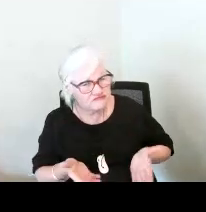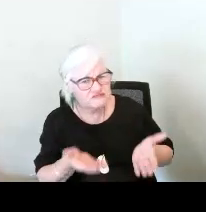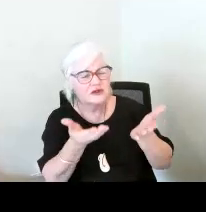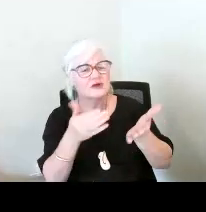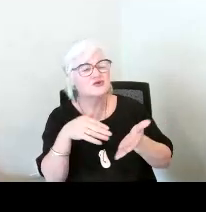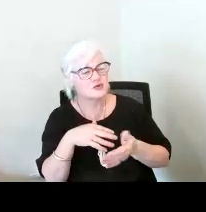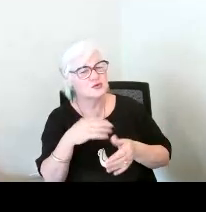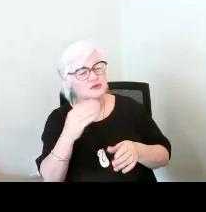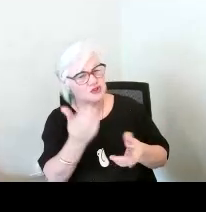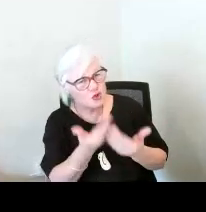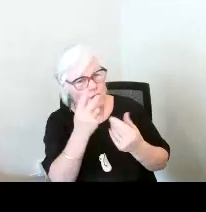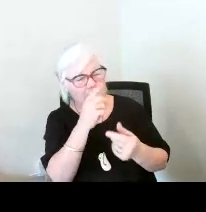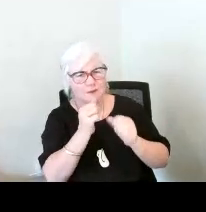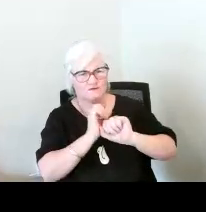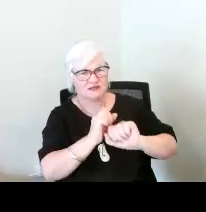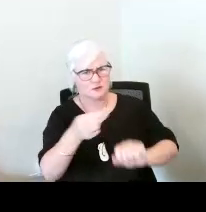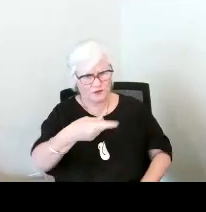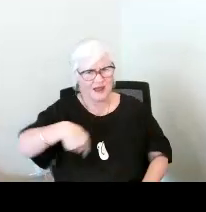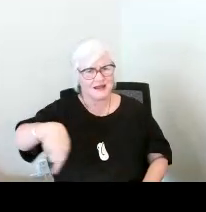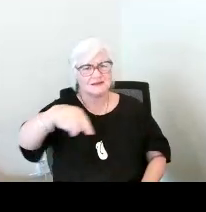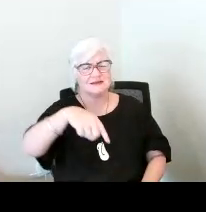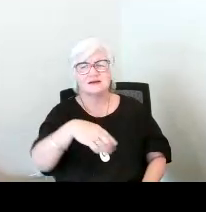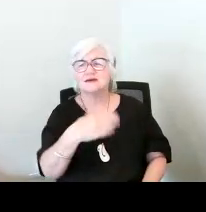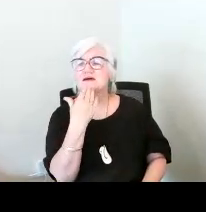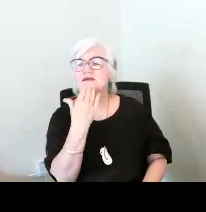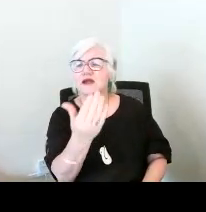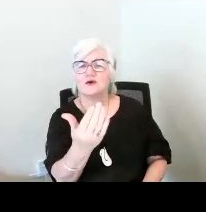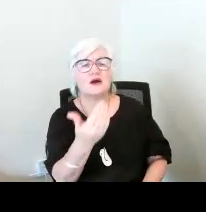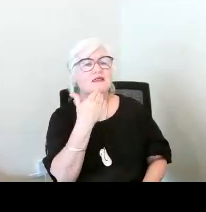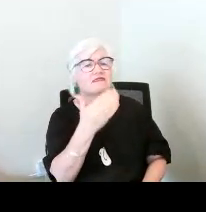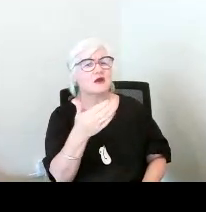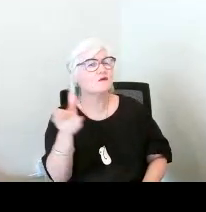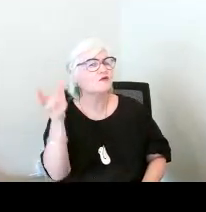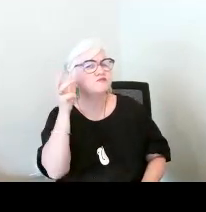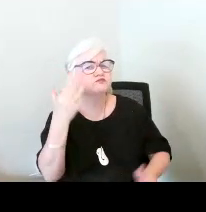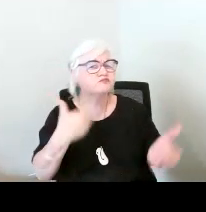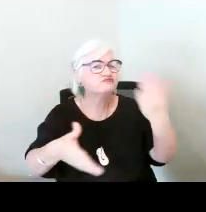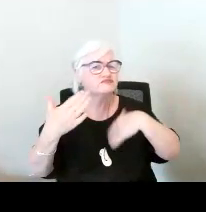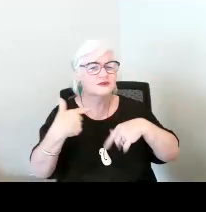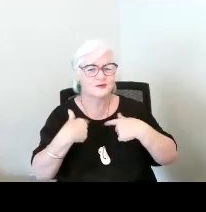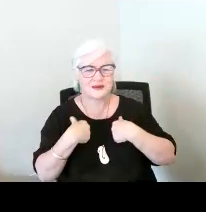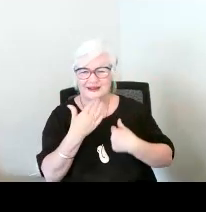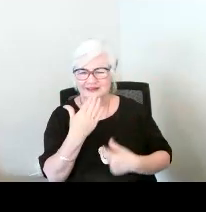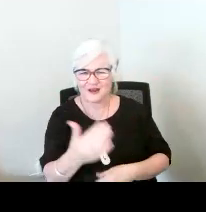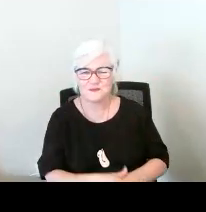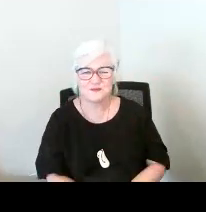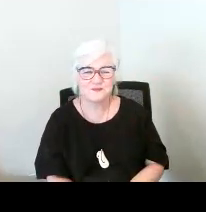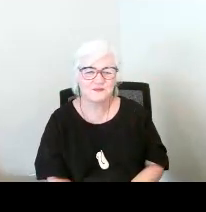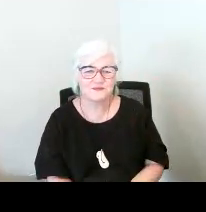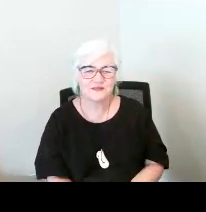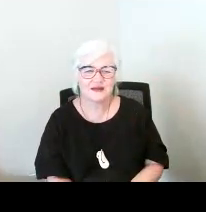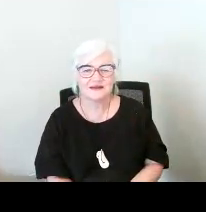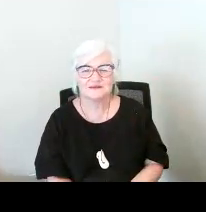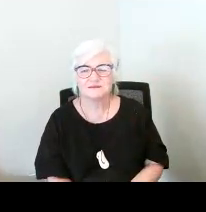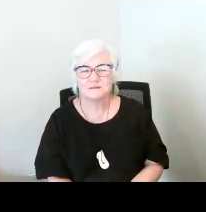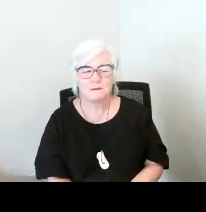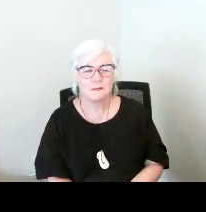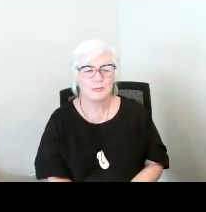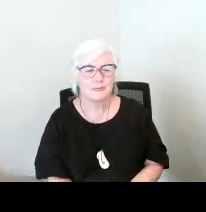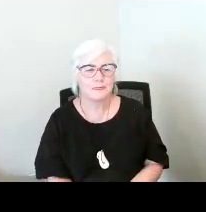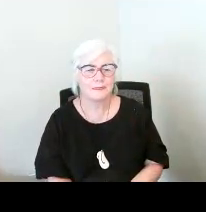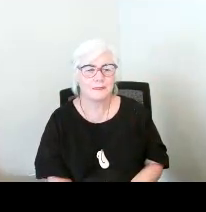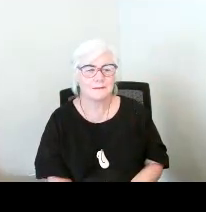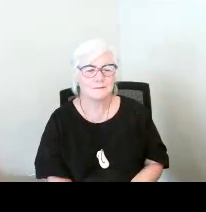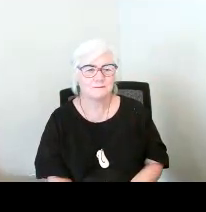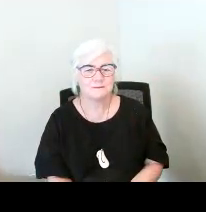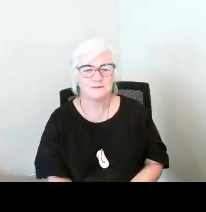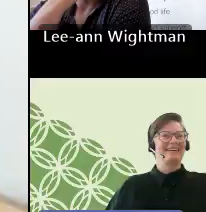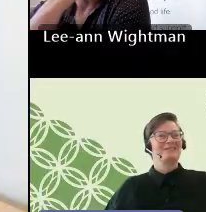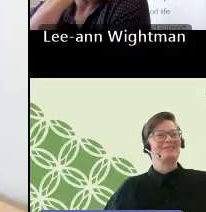think it will make a difference. Thank you everyone and thank you for listening to me.